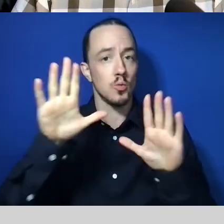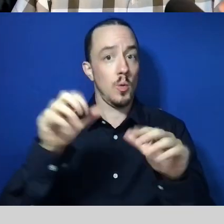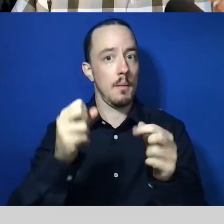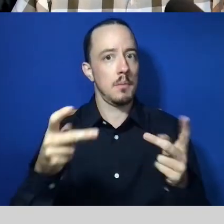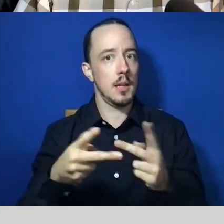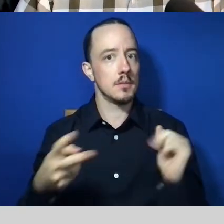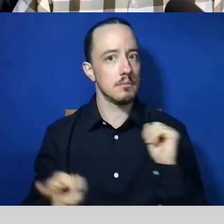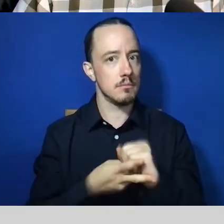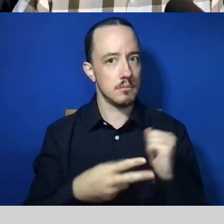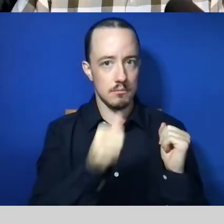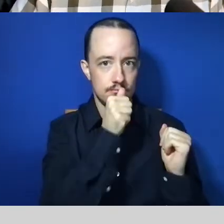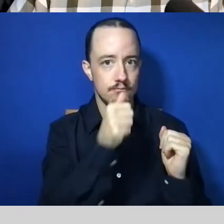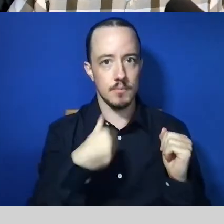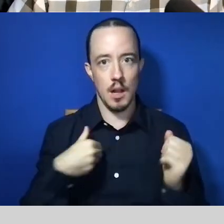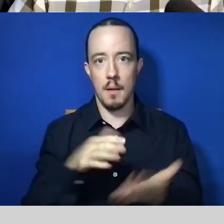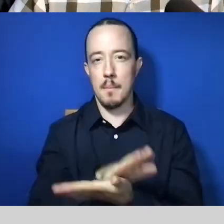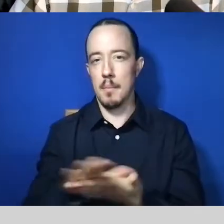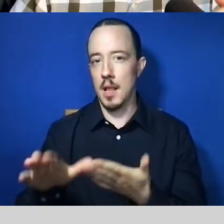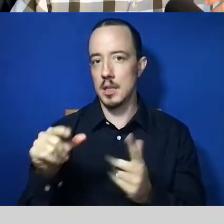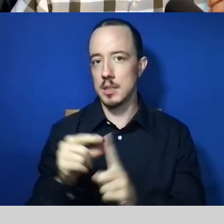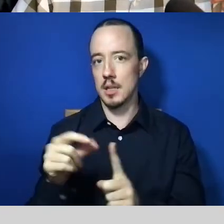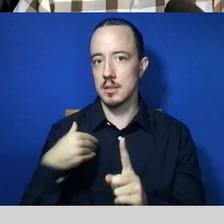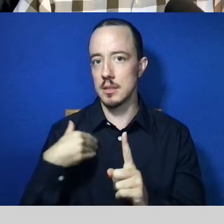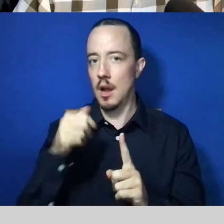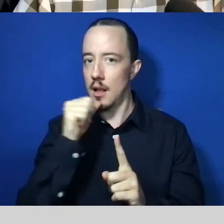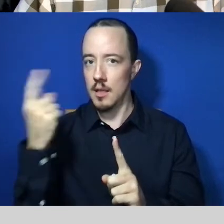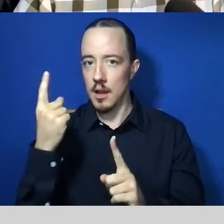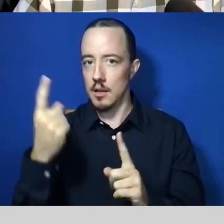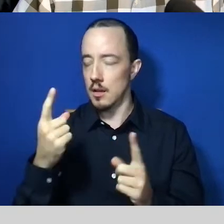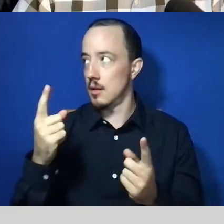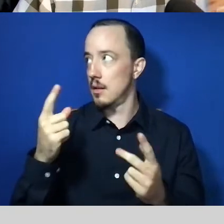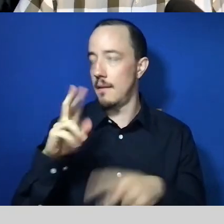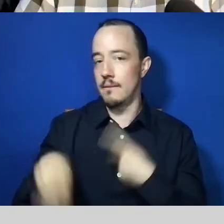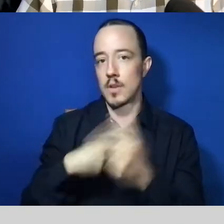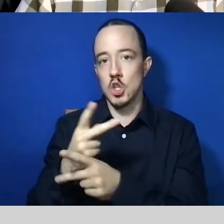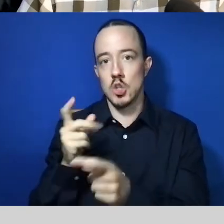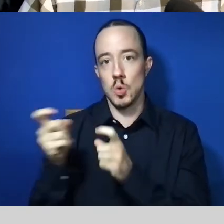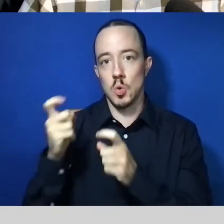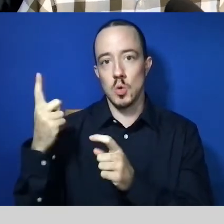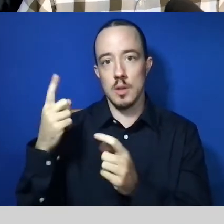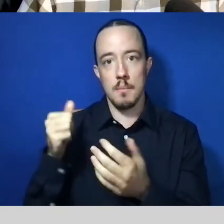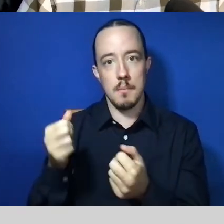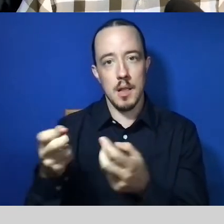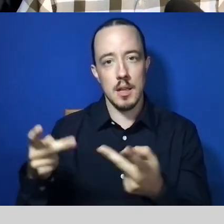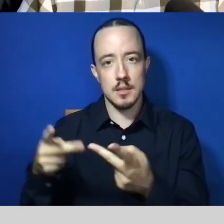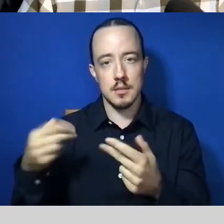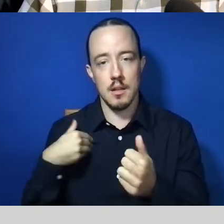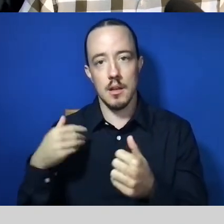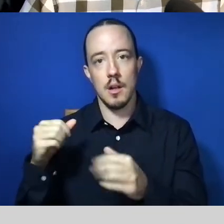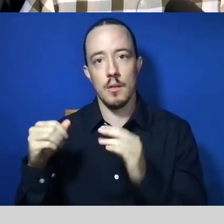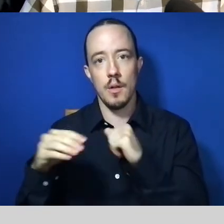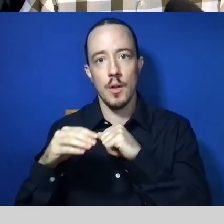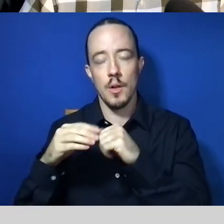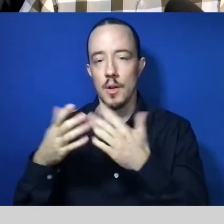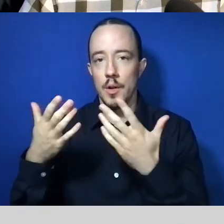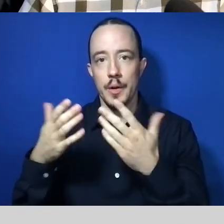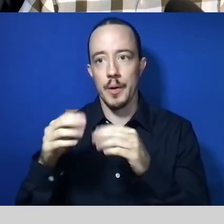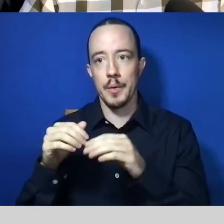They're not in some kind of source control someplace where they could possibly leak and expose secret areas of the environment.